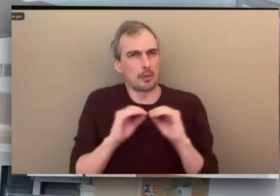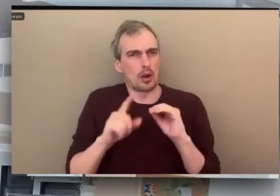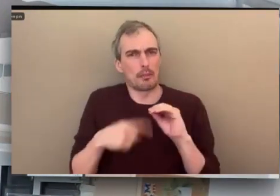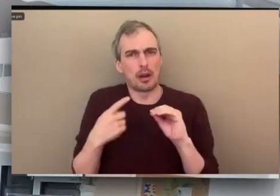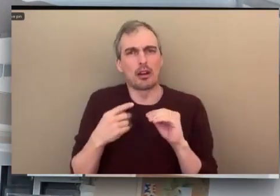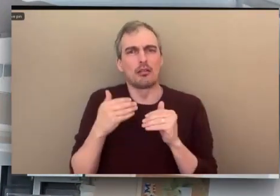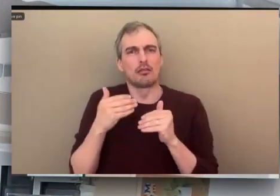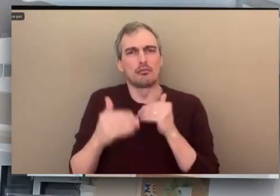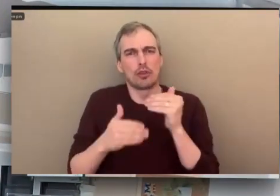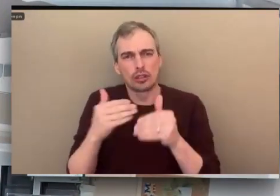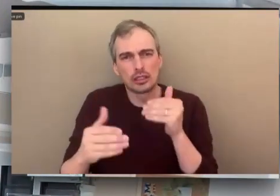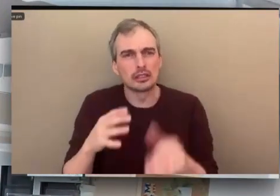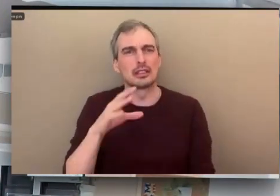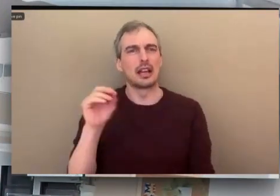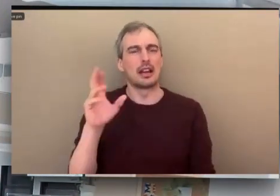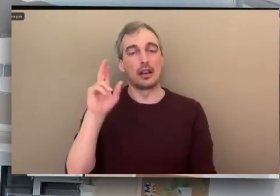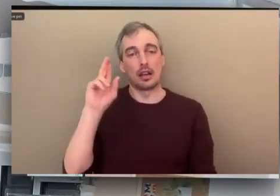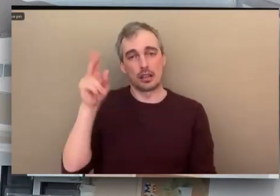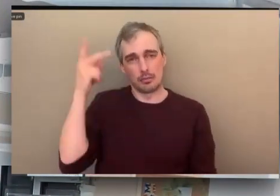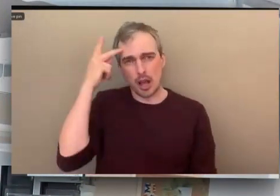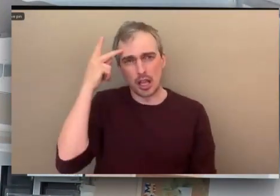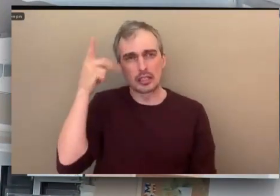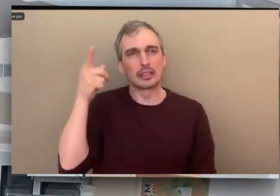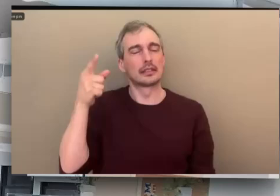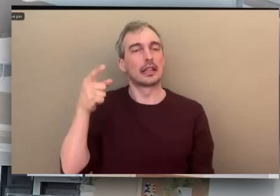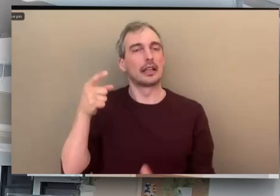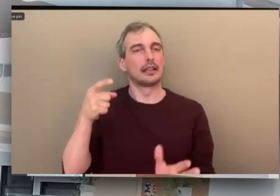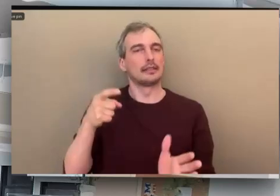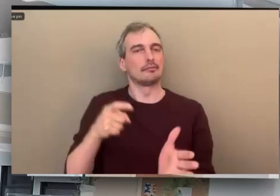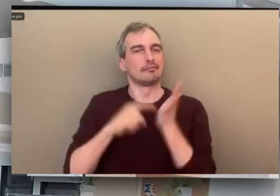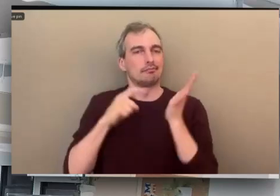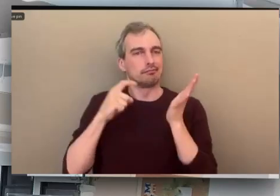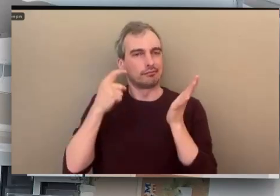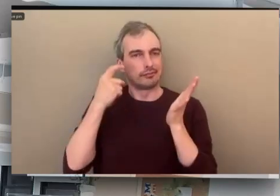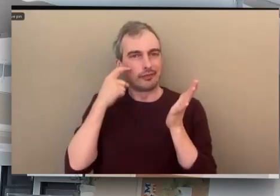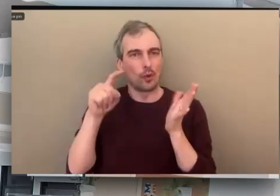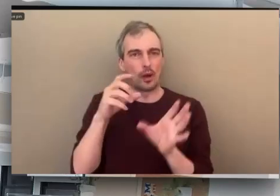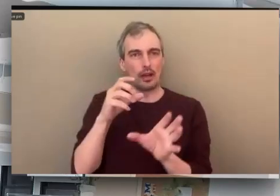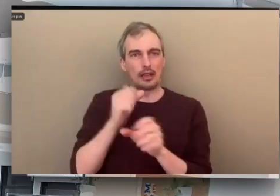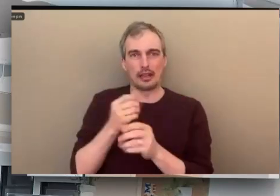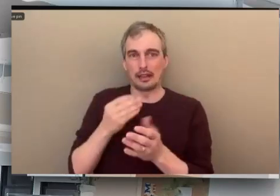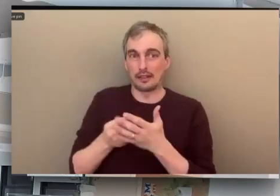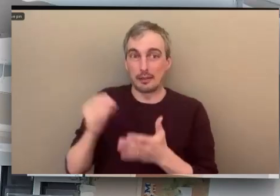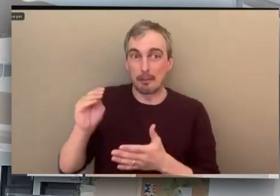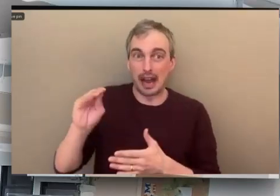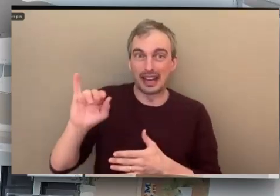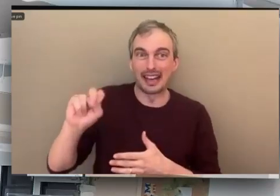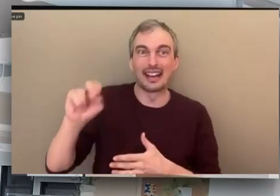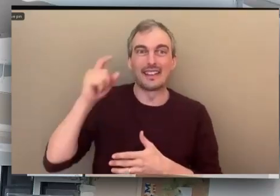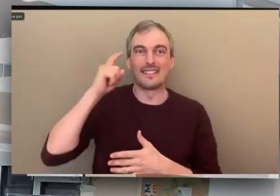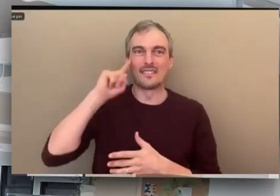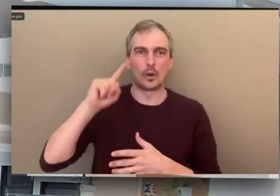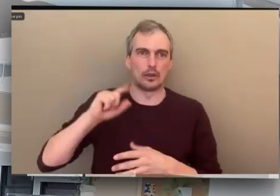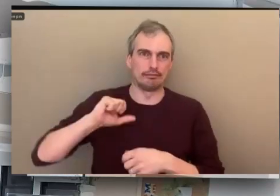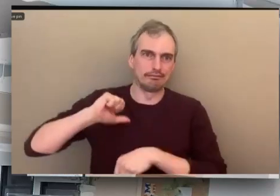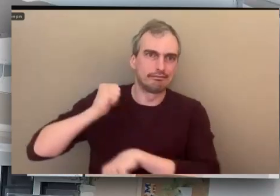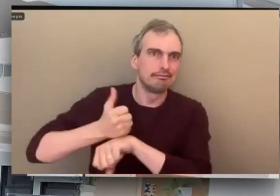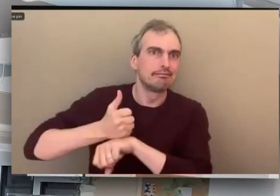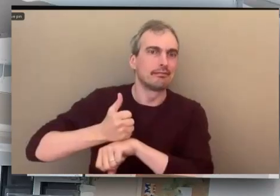that it took to get the buy-in to create an official accessibility office? Was it grassroots, bubble up? Was it a topdown directive?